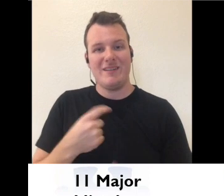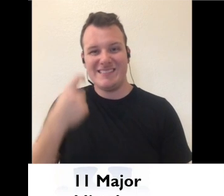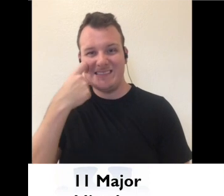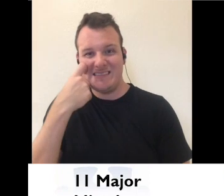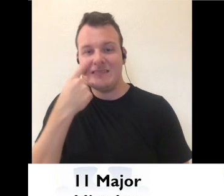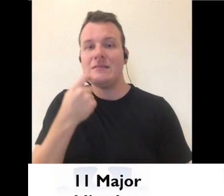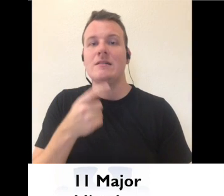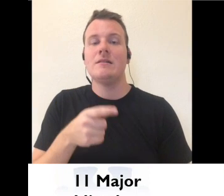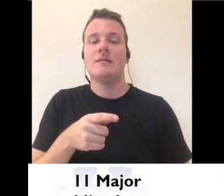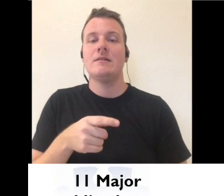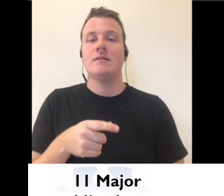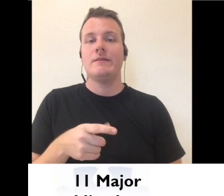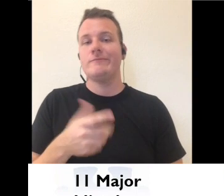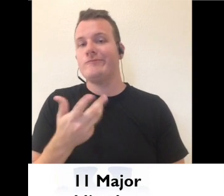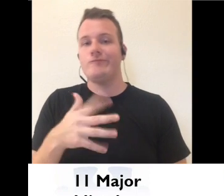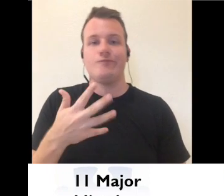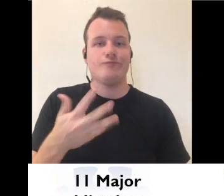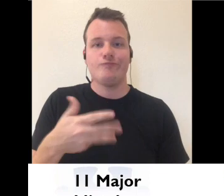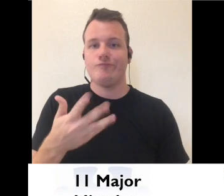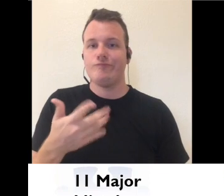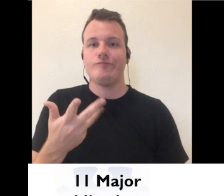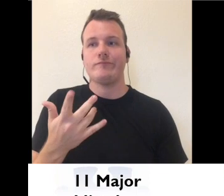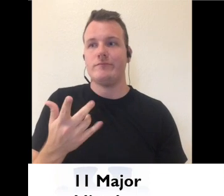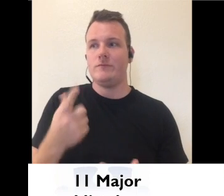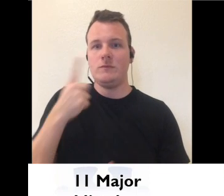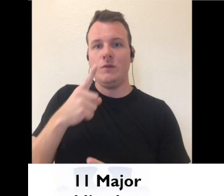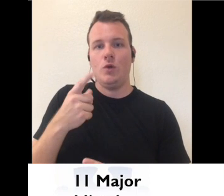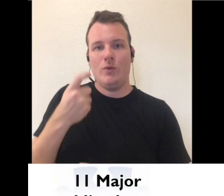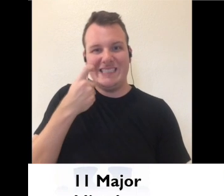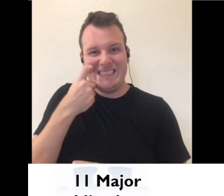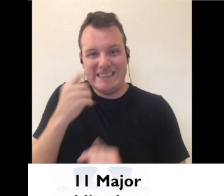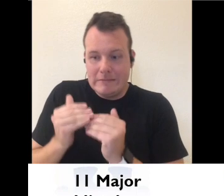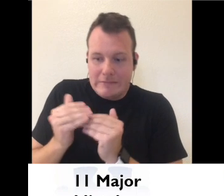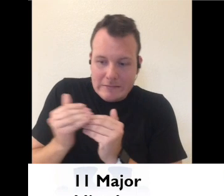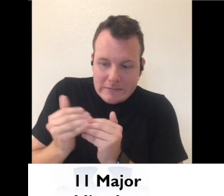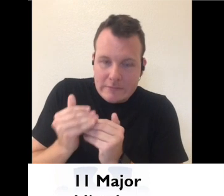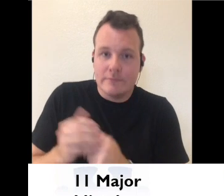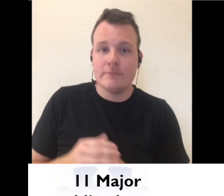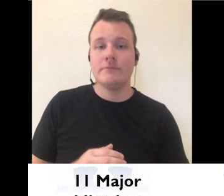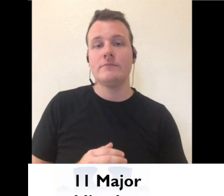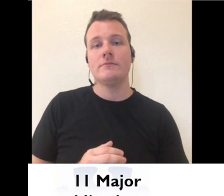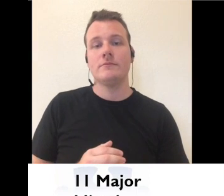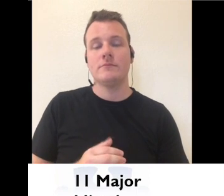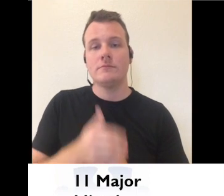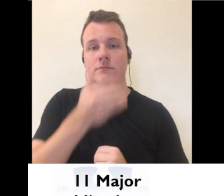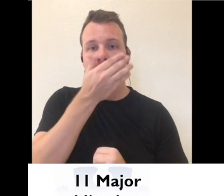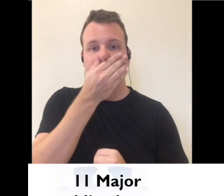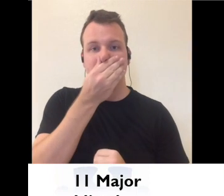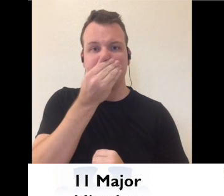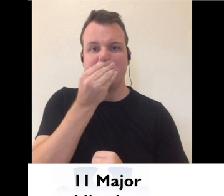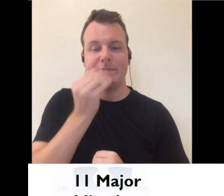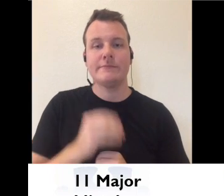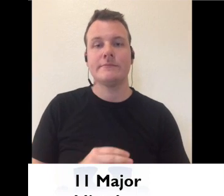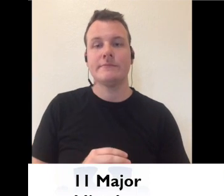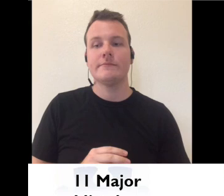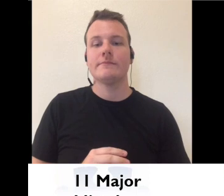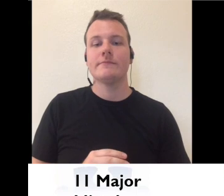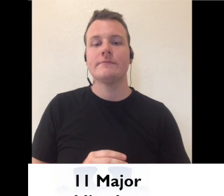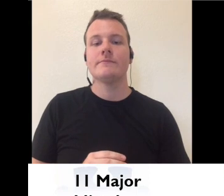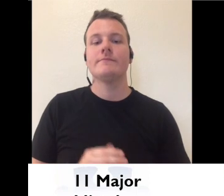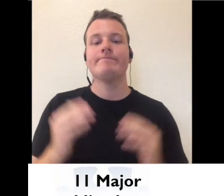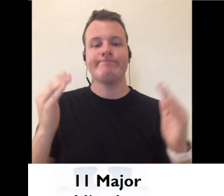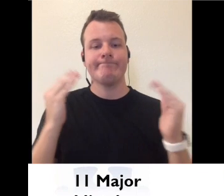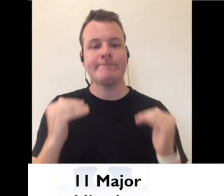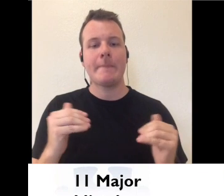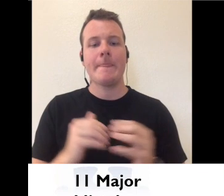recent and in the recent future. So you people not tailoring to